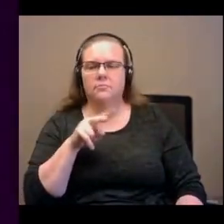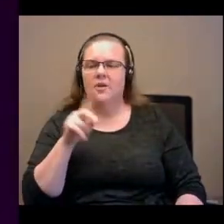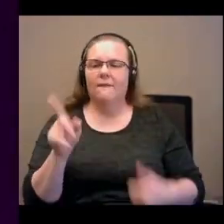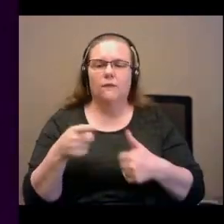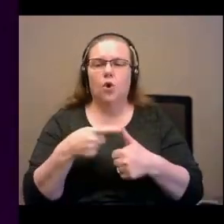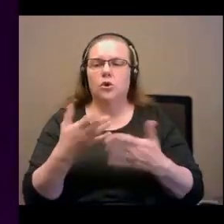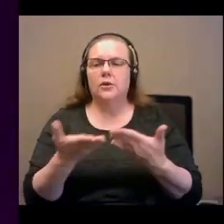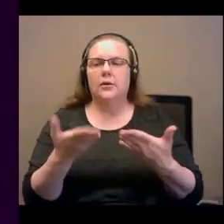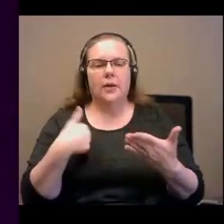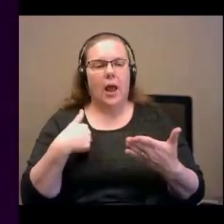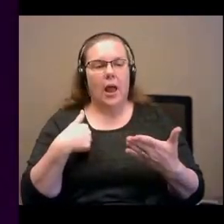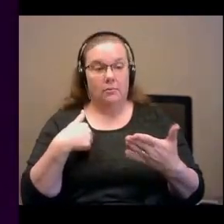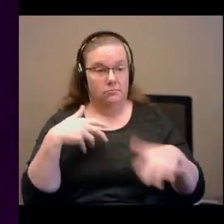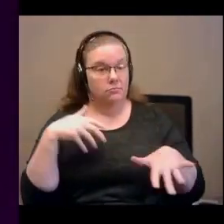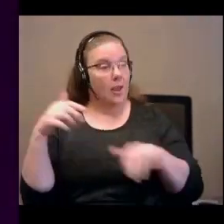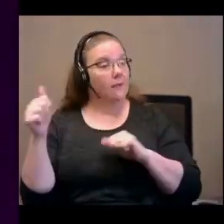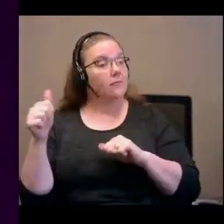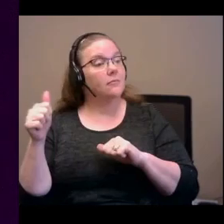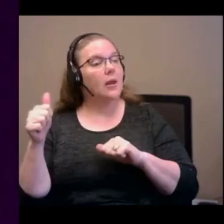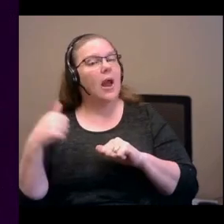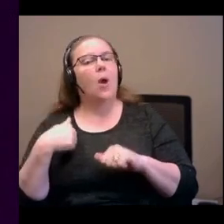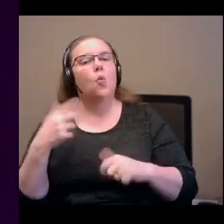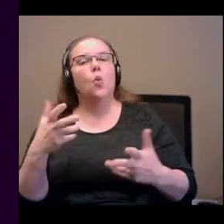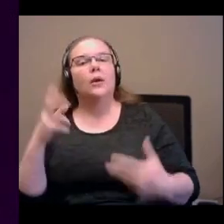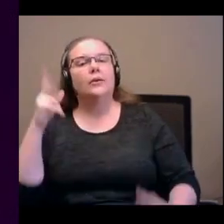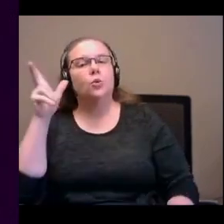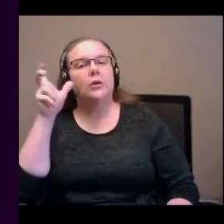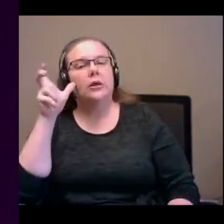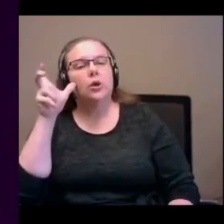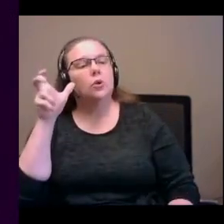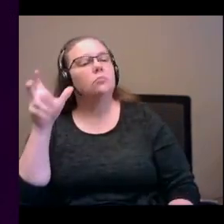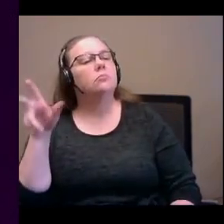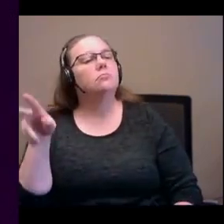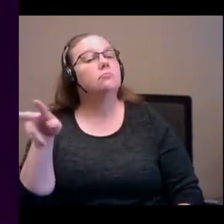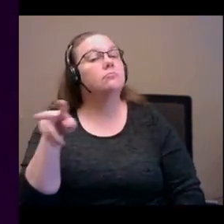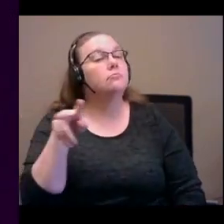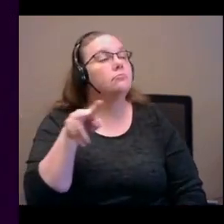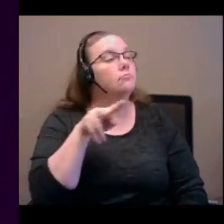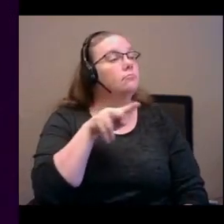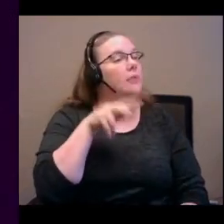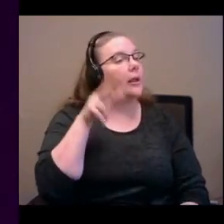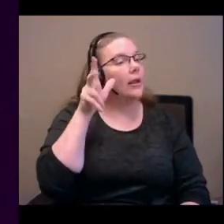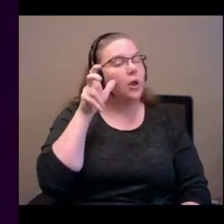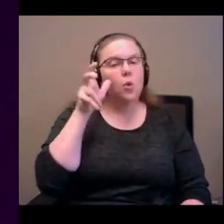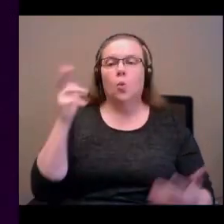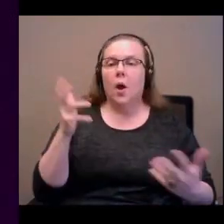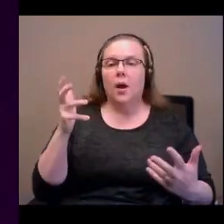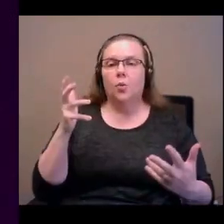you all because I wanted to hear you, and what I heard was the most beautiful sound. You’ve